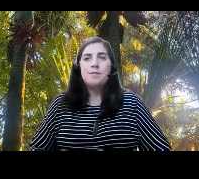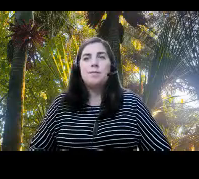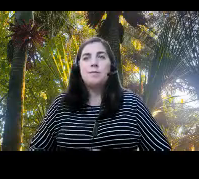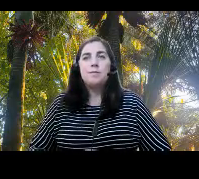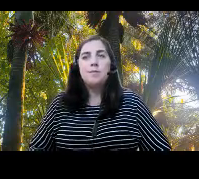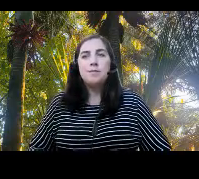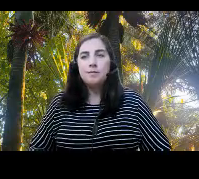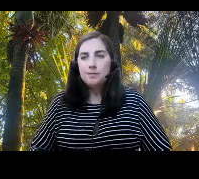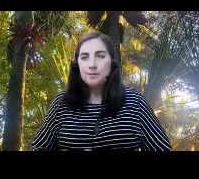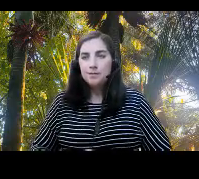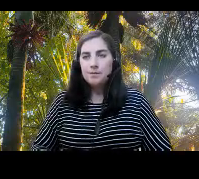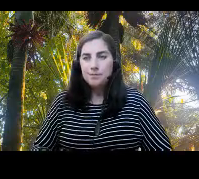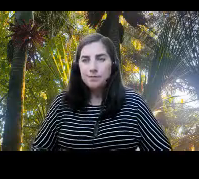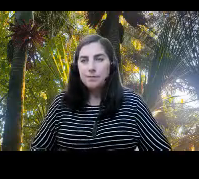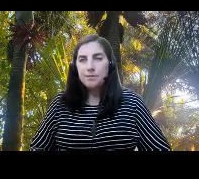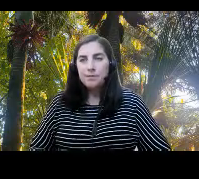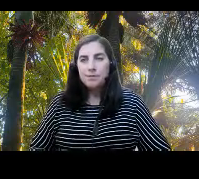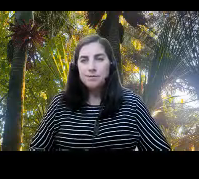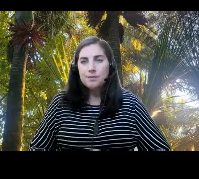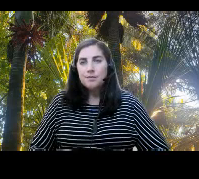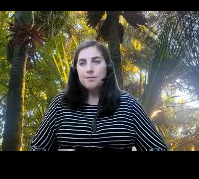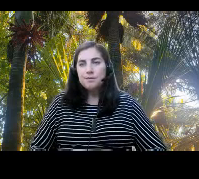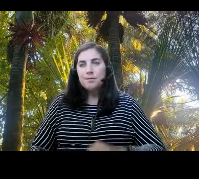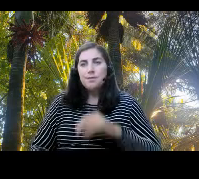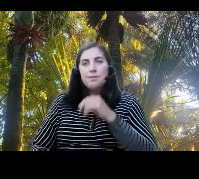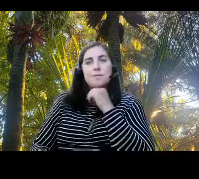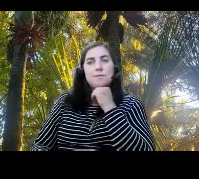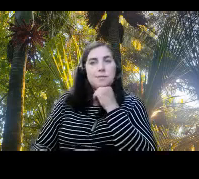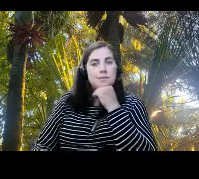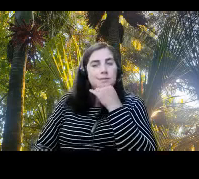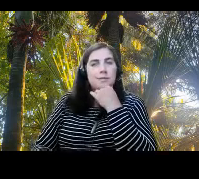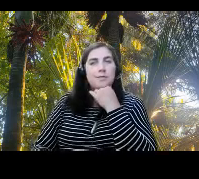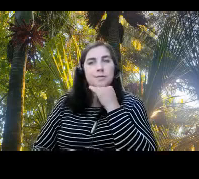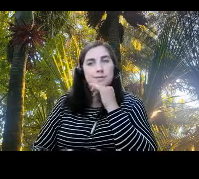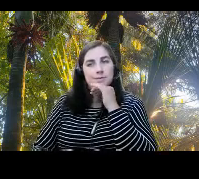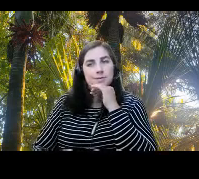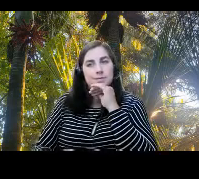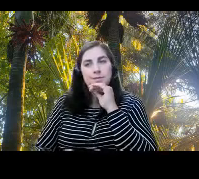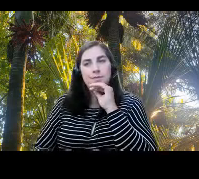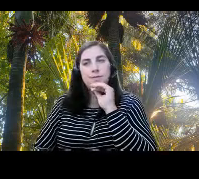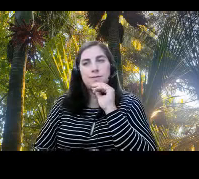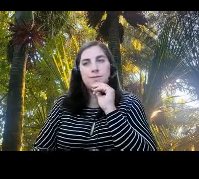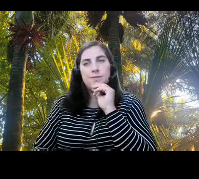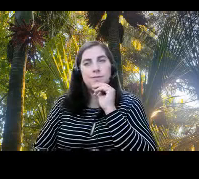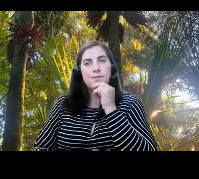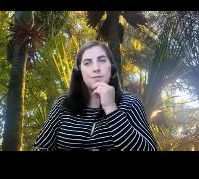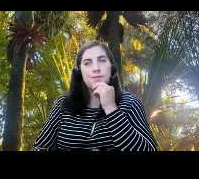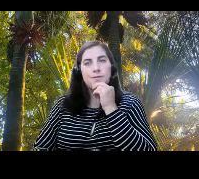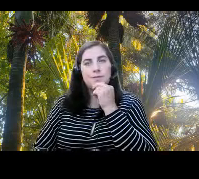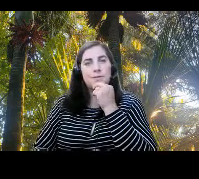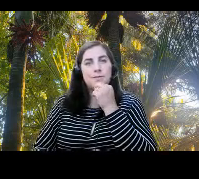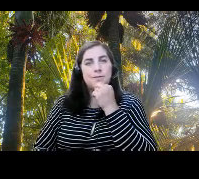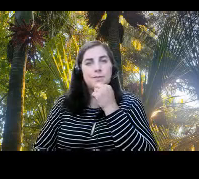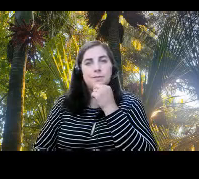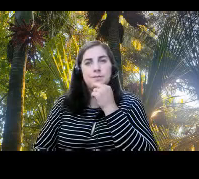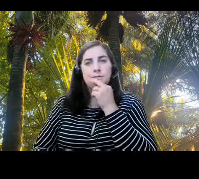So try to avoid the really bright white light. Other specifications can also be used for example light can